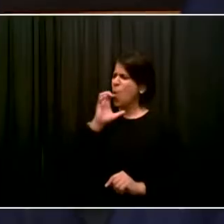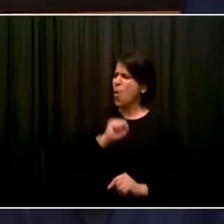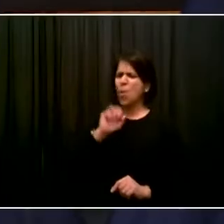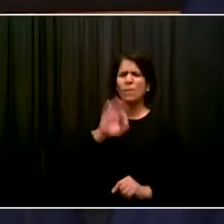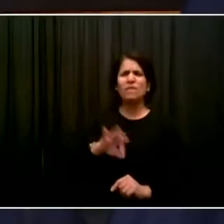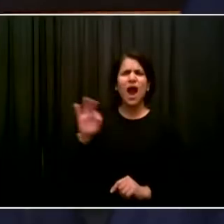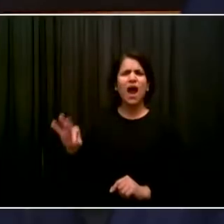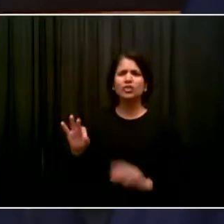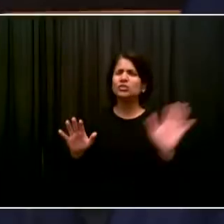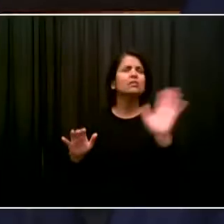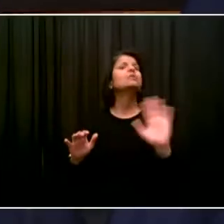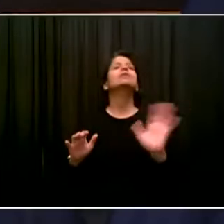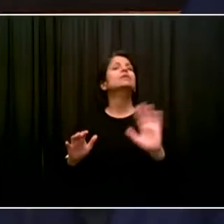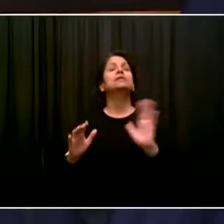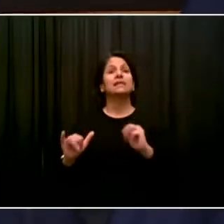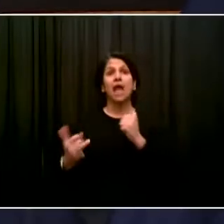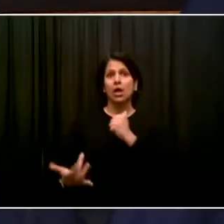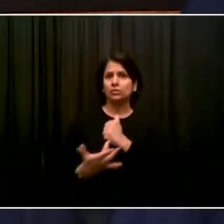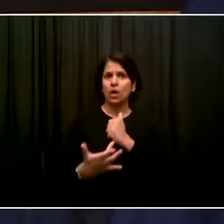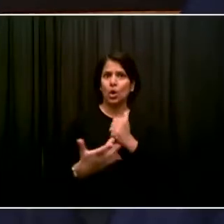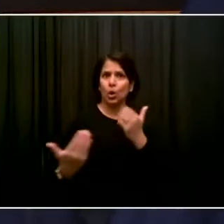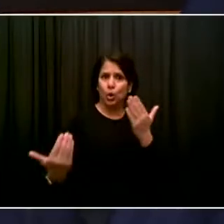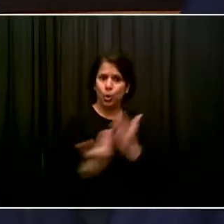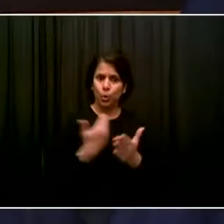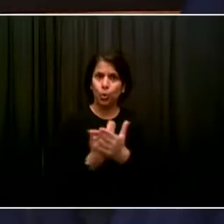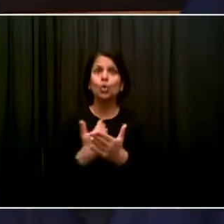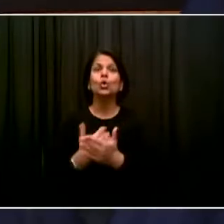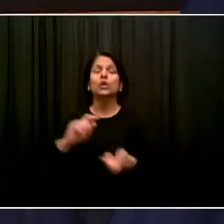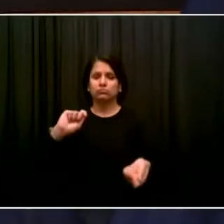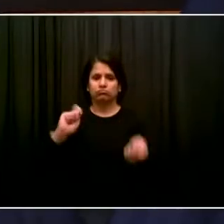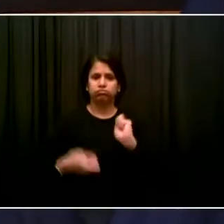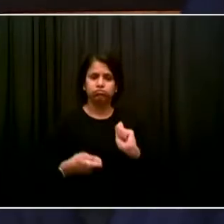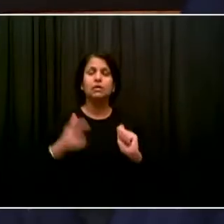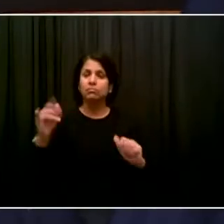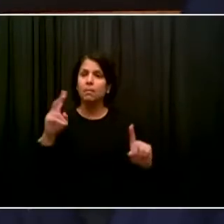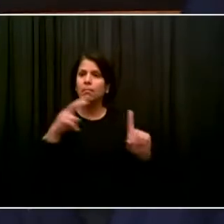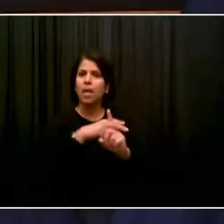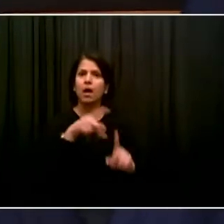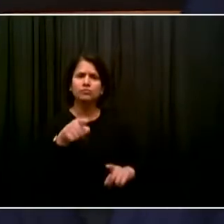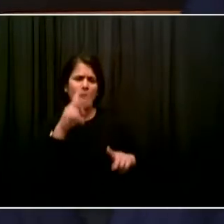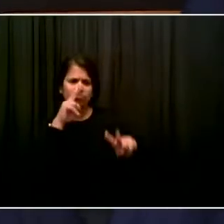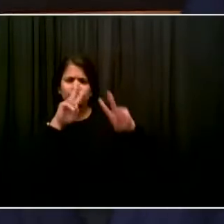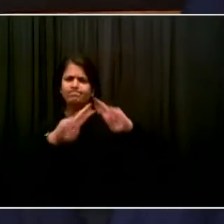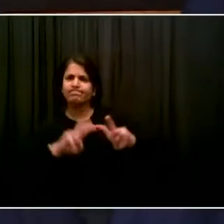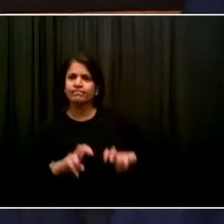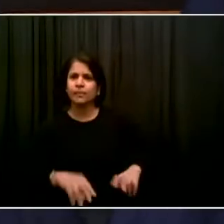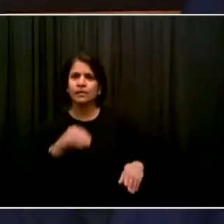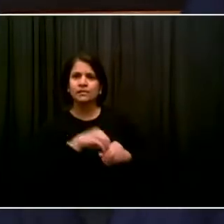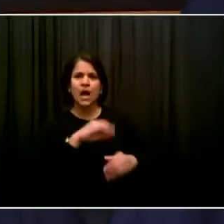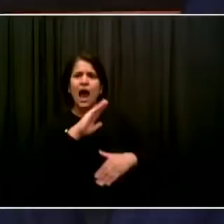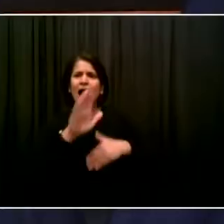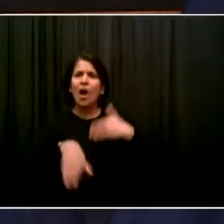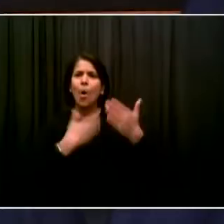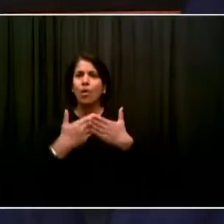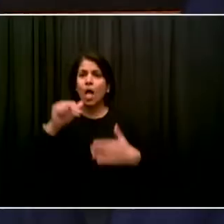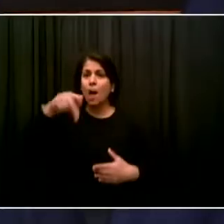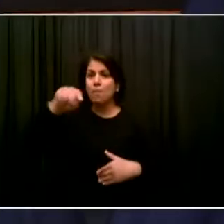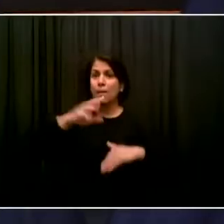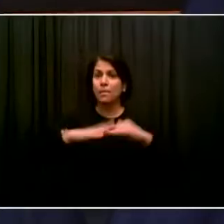ANTIQUATED METHOD. I HAVE LONG BELIEVED WE CAN USE THE HEAT